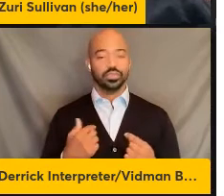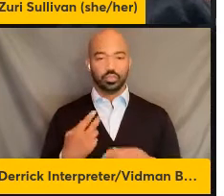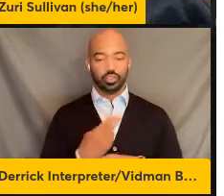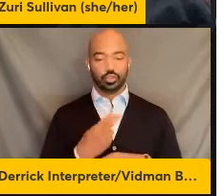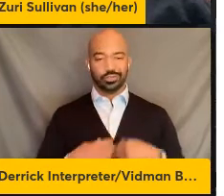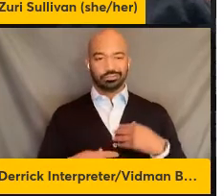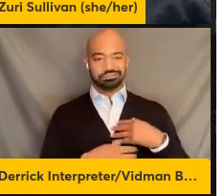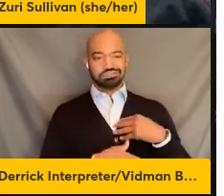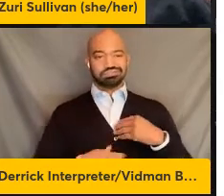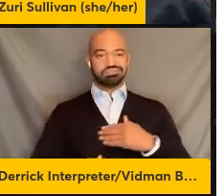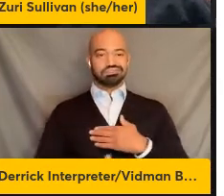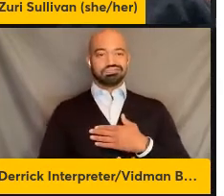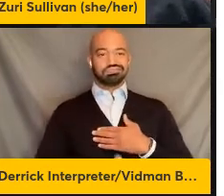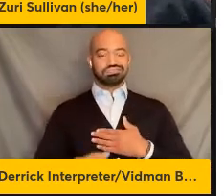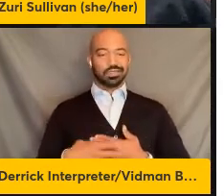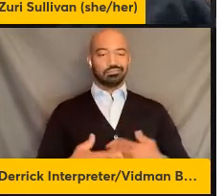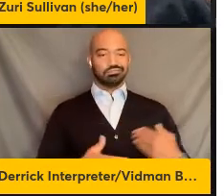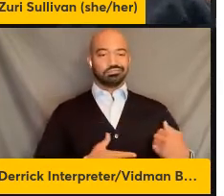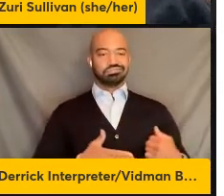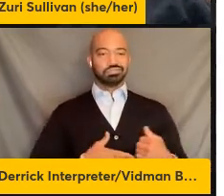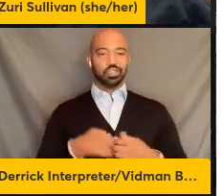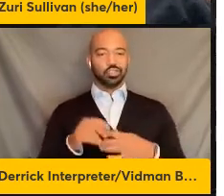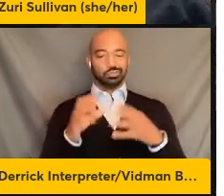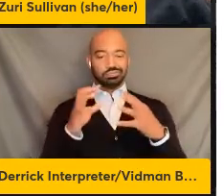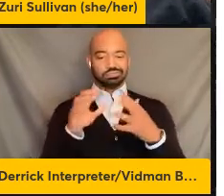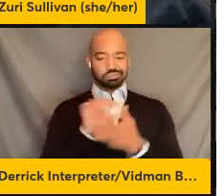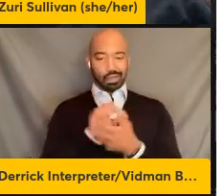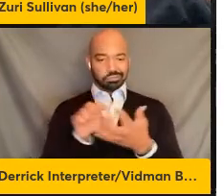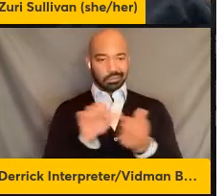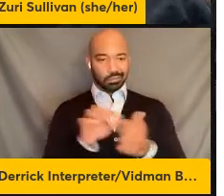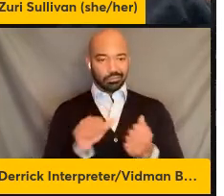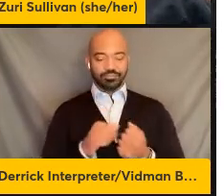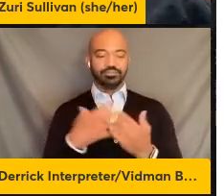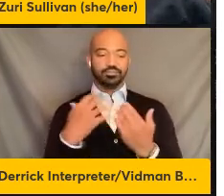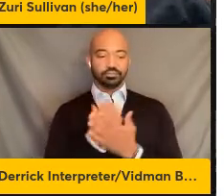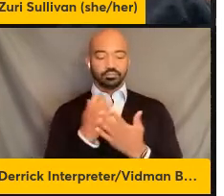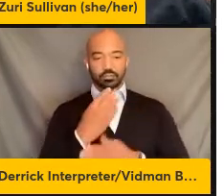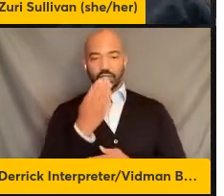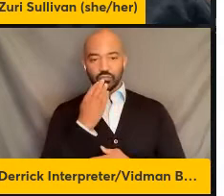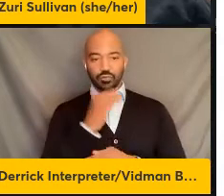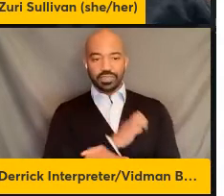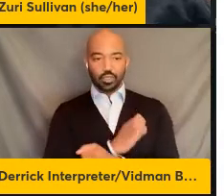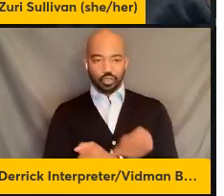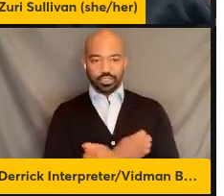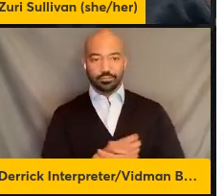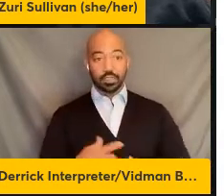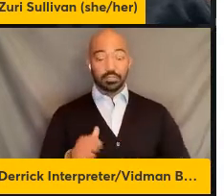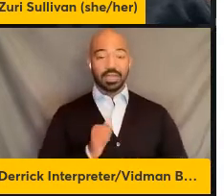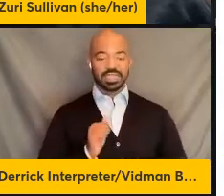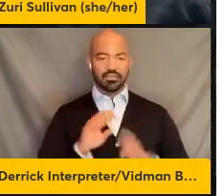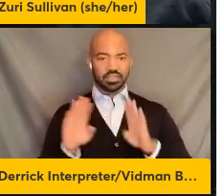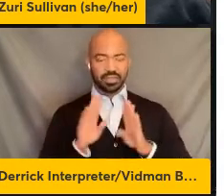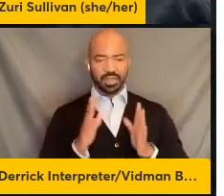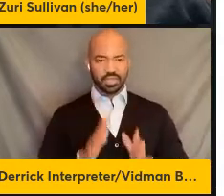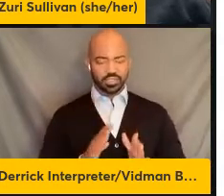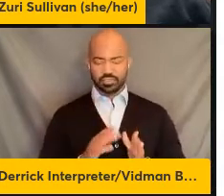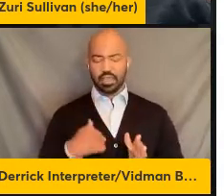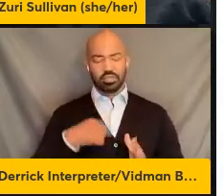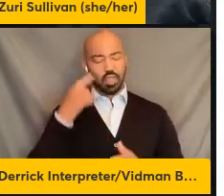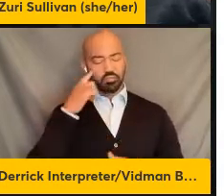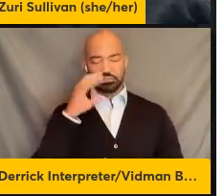environments. And so this is why this is a system that I find particularly fascinating as a biologist to study. So in the same